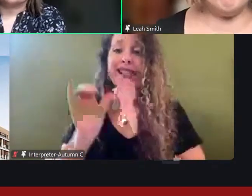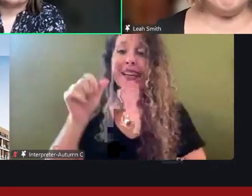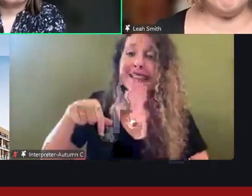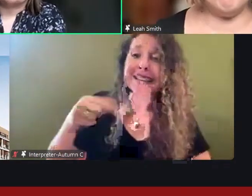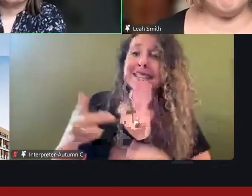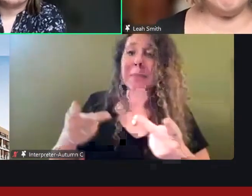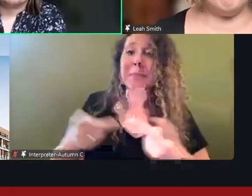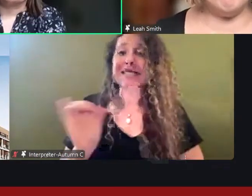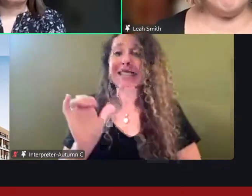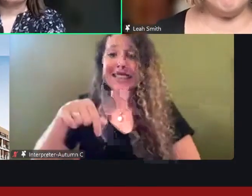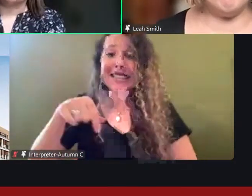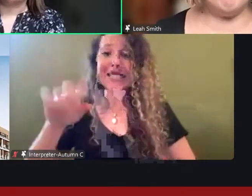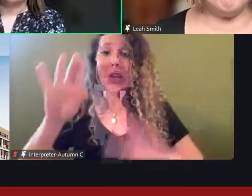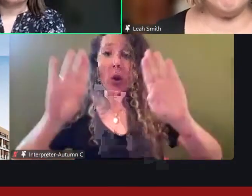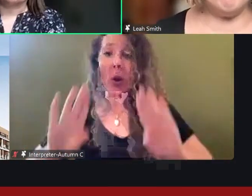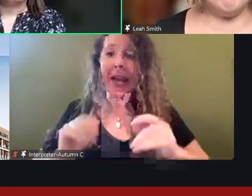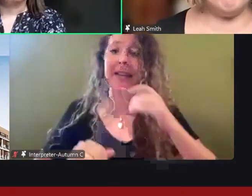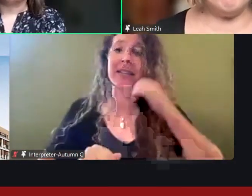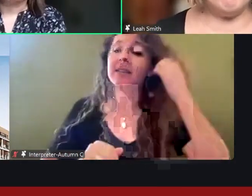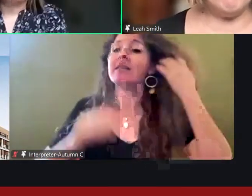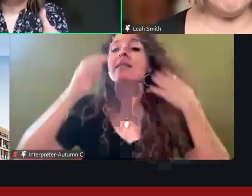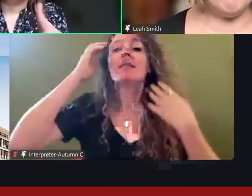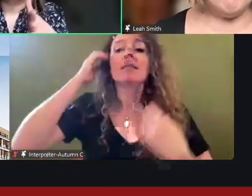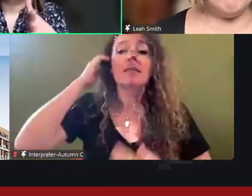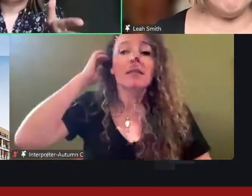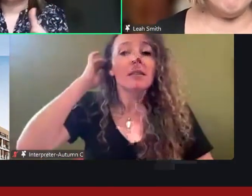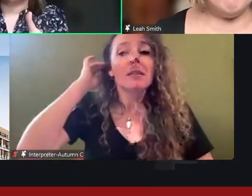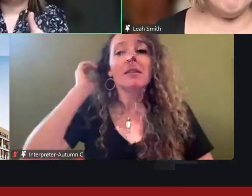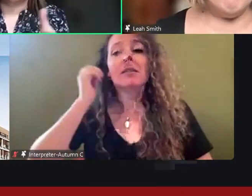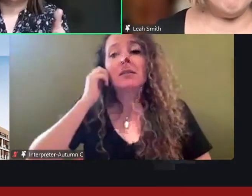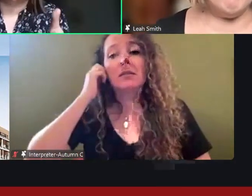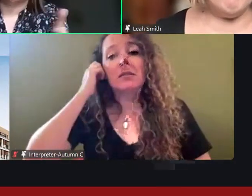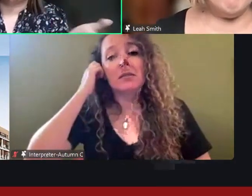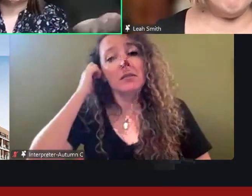like this are great to even folks connecting that may not have known each other